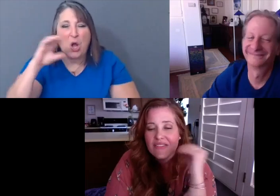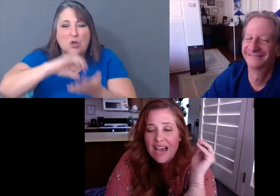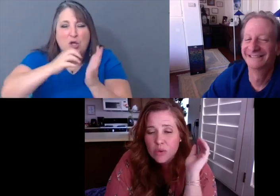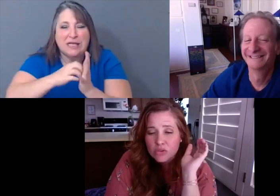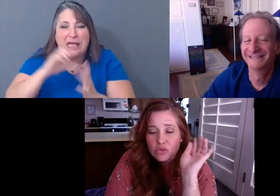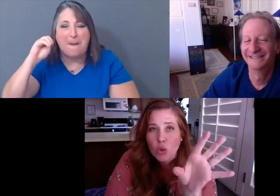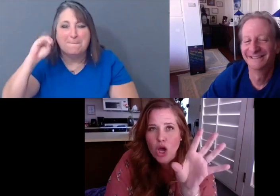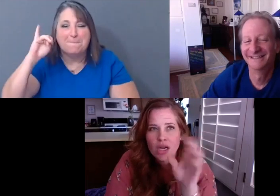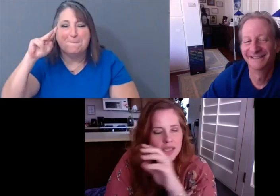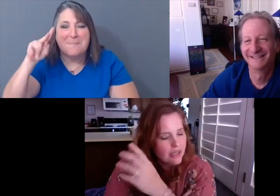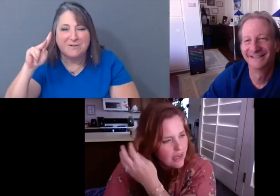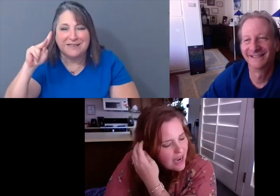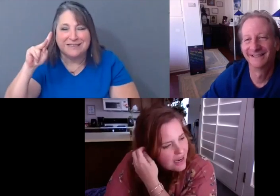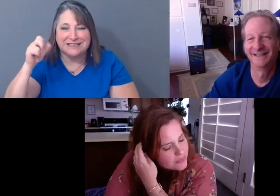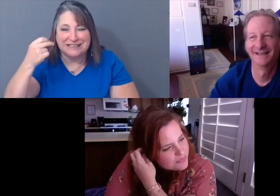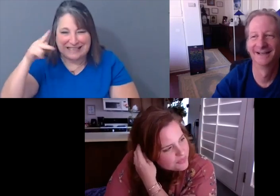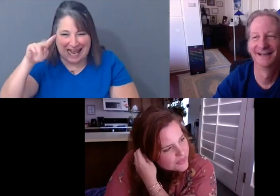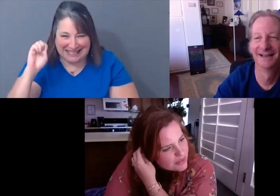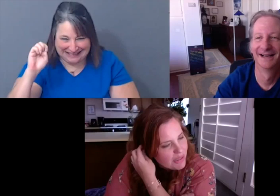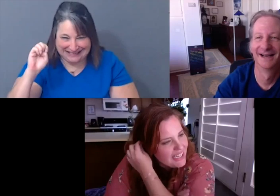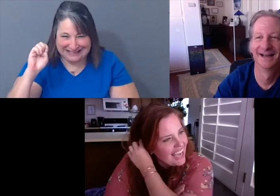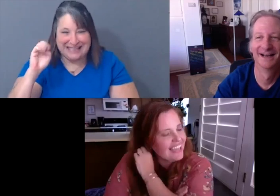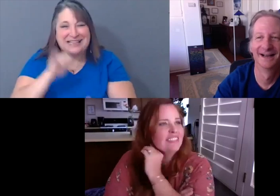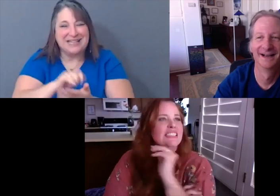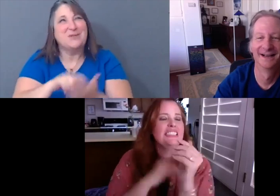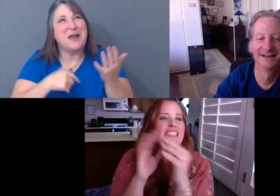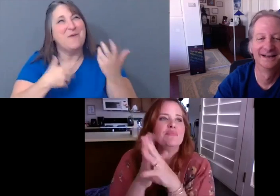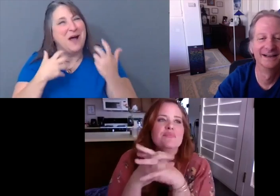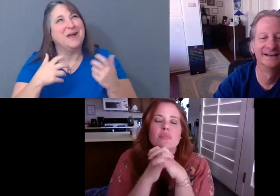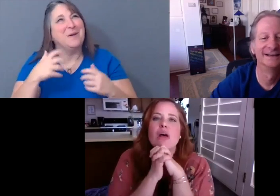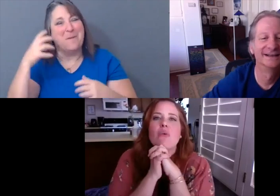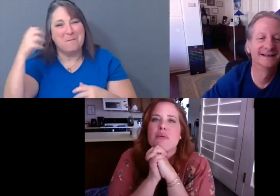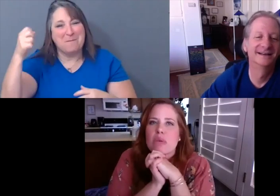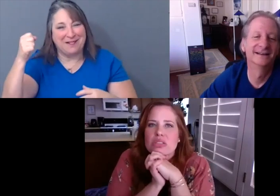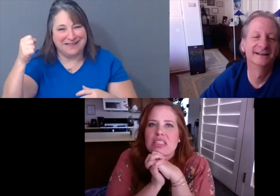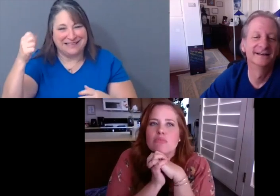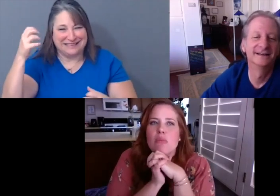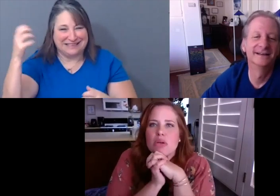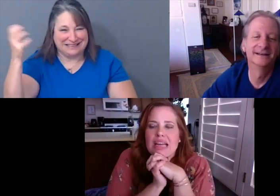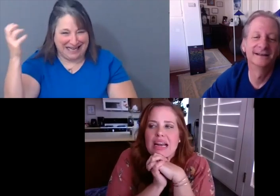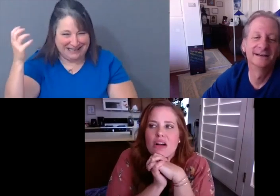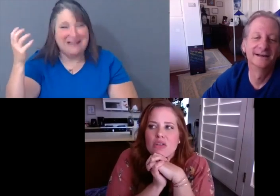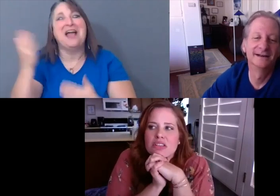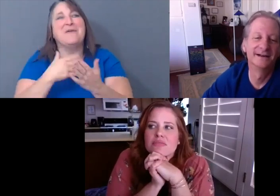I haven't had one in so long. But yeah, let's see... What I want the most in this moment right now.